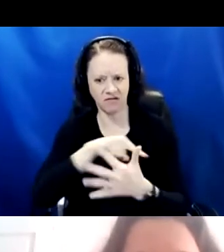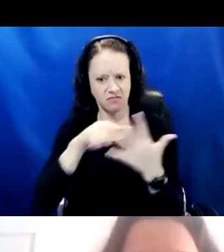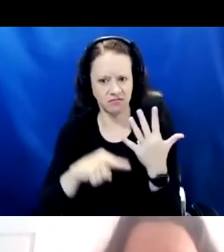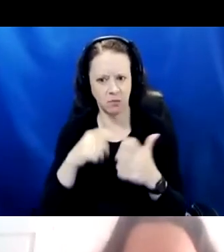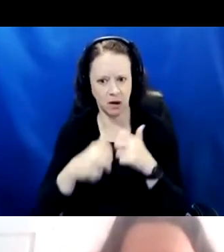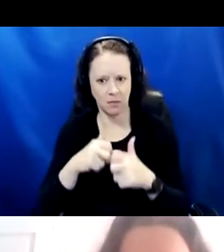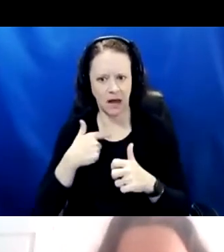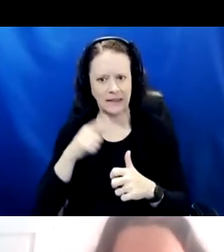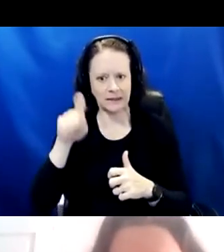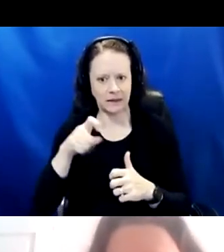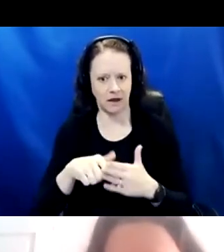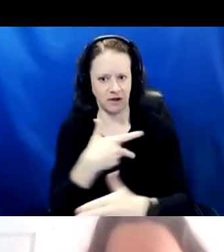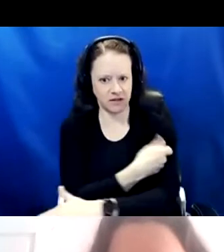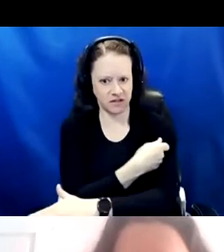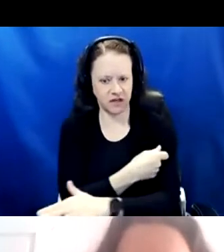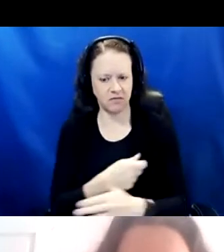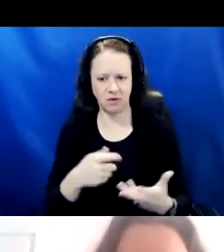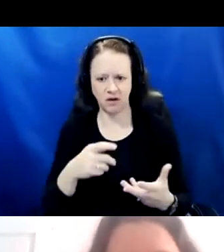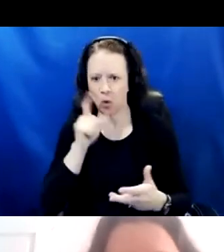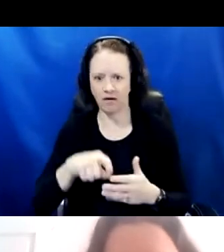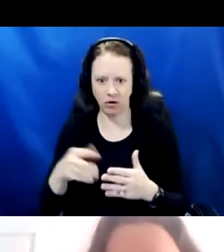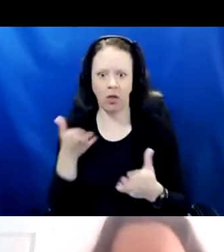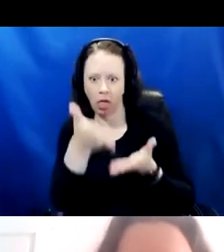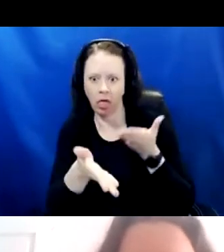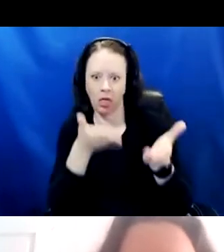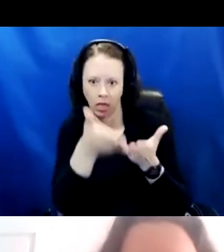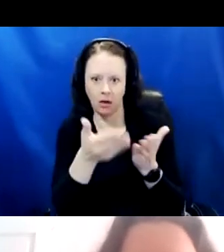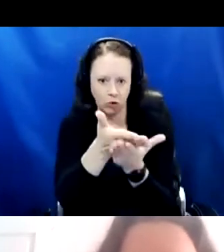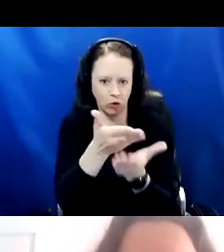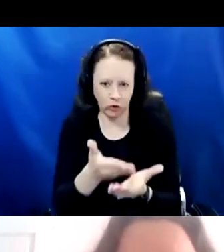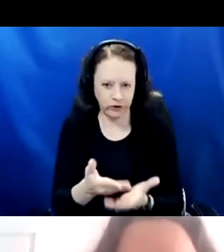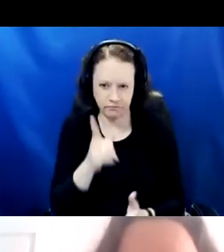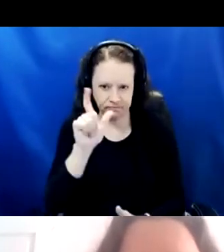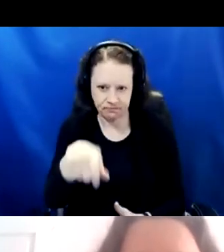There are also some template letters that are being organized by different state agencies.